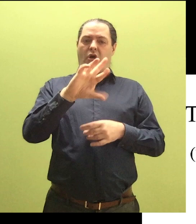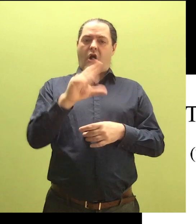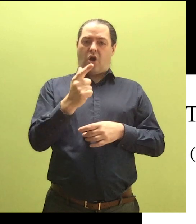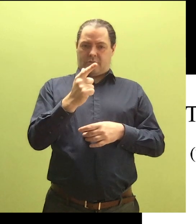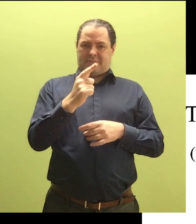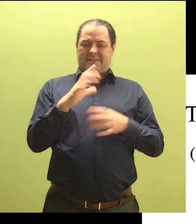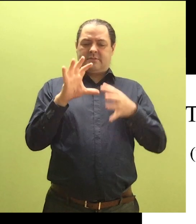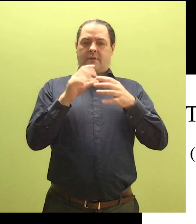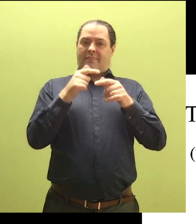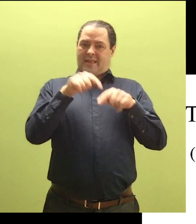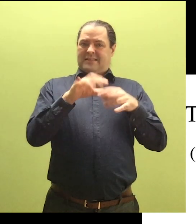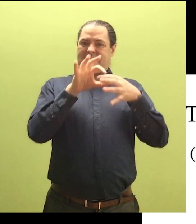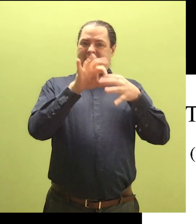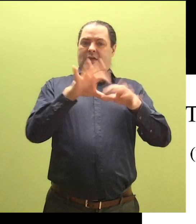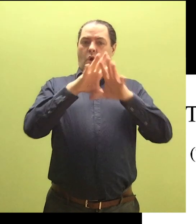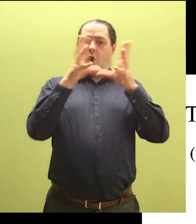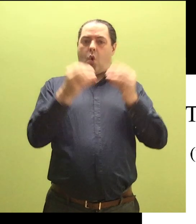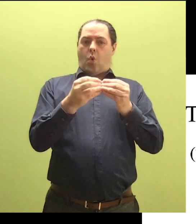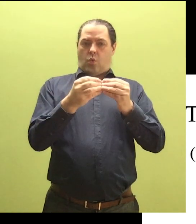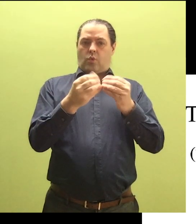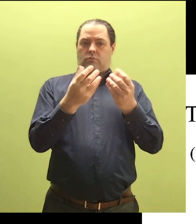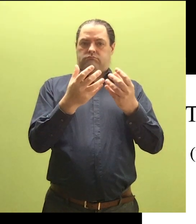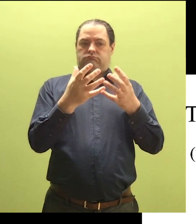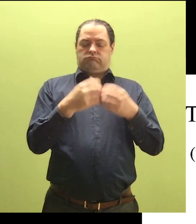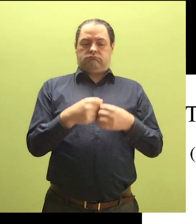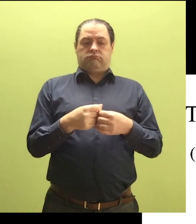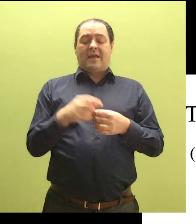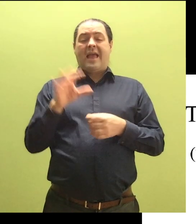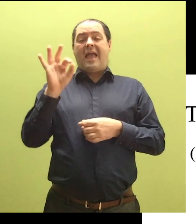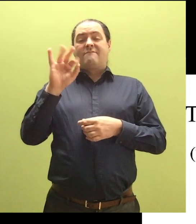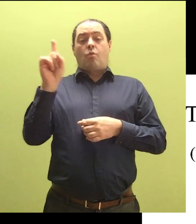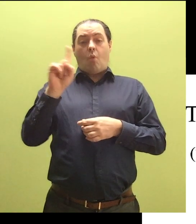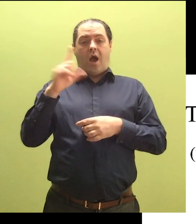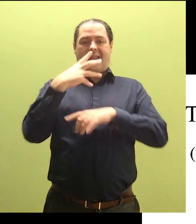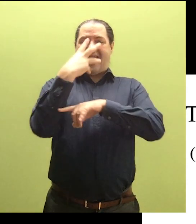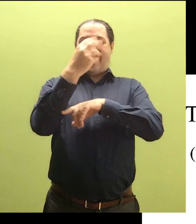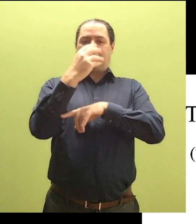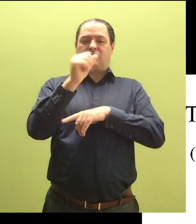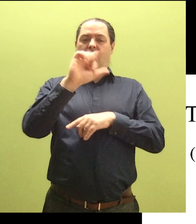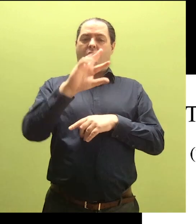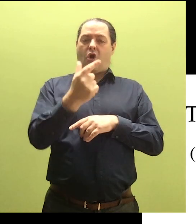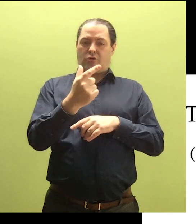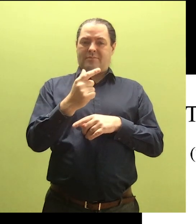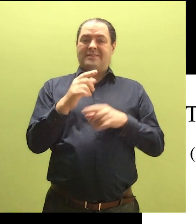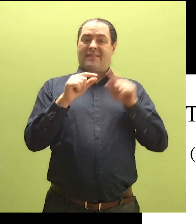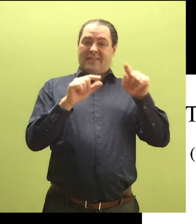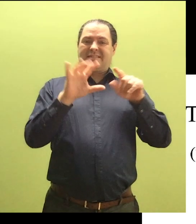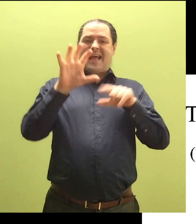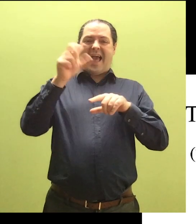the whole entity handshape, the functional head f1 introduces the external arguments and hosts the handling handshape.